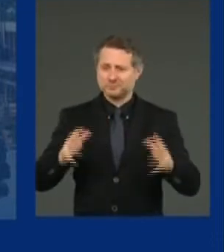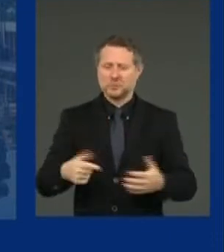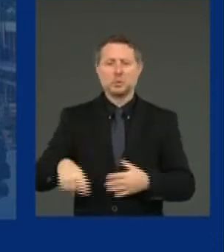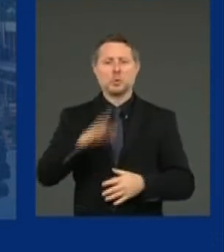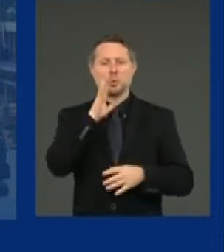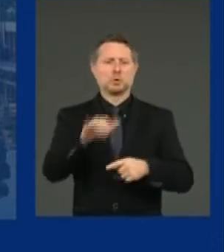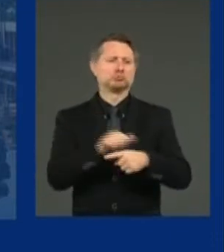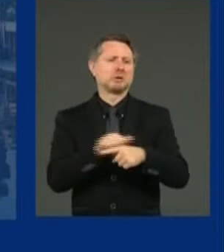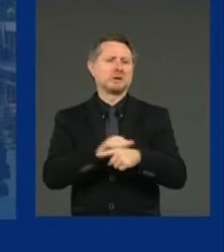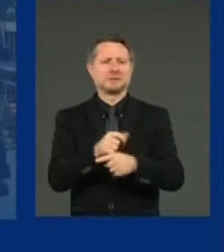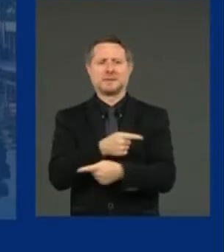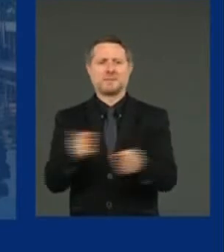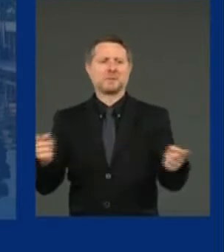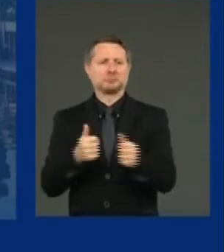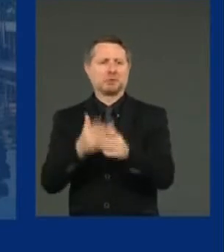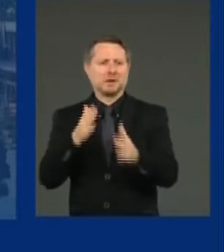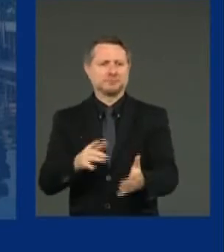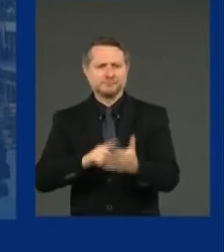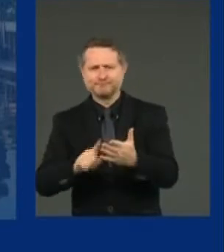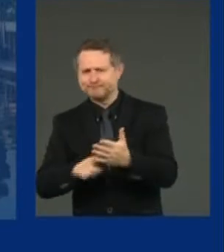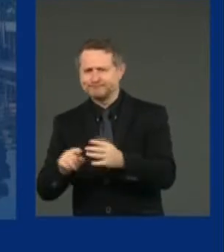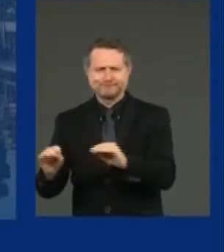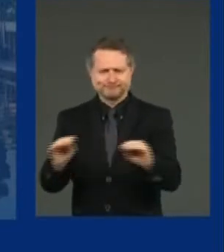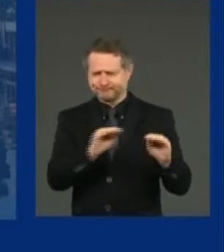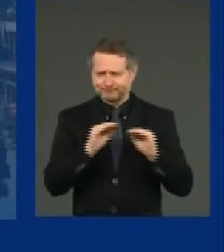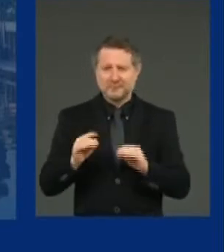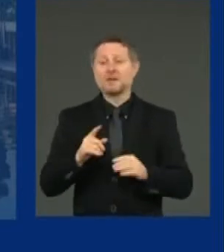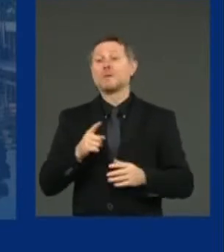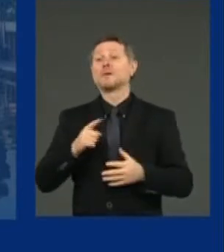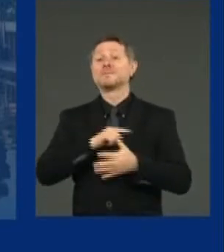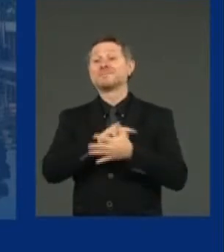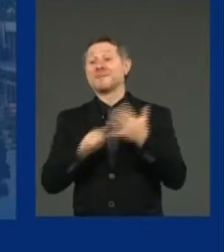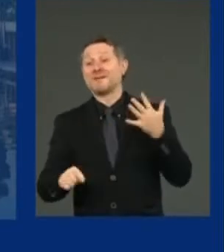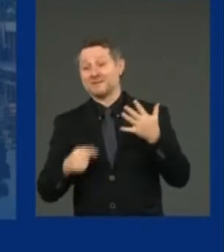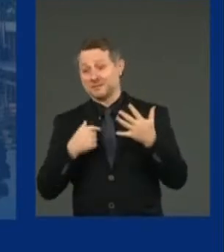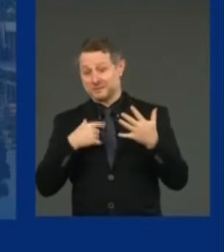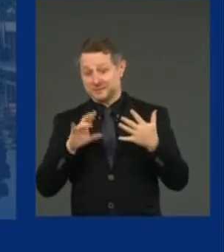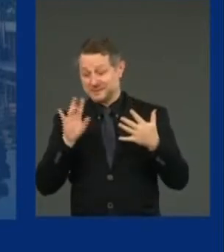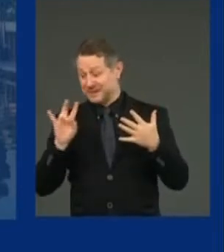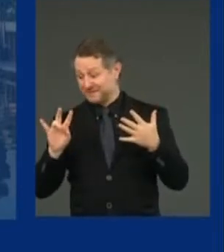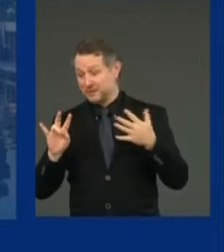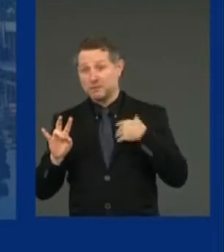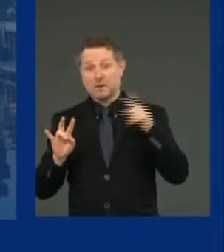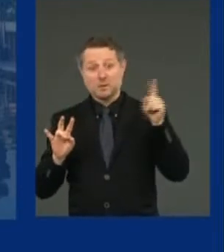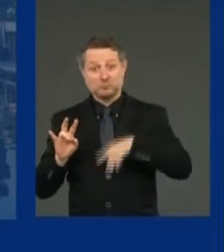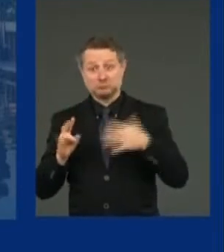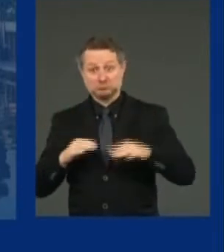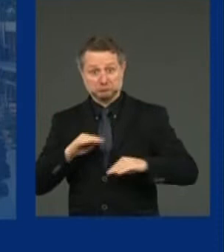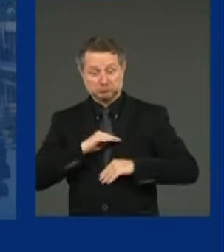SERVE AS TRACERS. THEY ARE GOING TO BE TRAINED TOMORROW. AND, THAT MEANS ALL THE METRICS